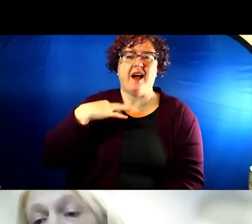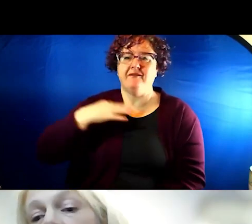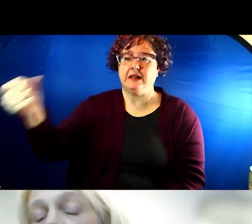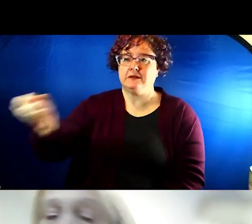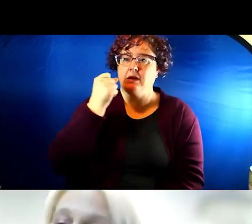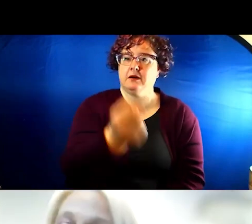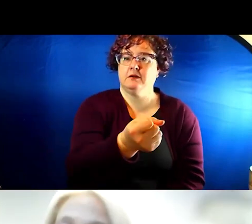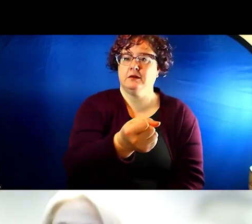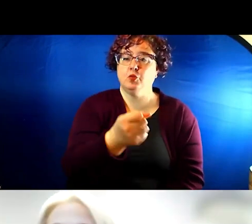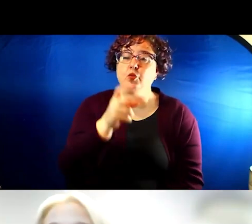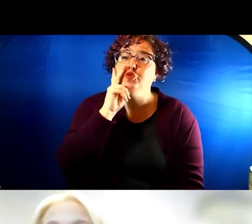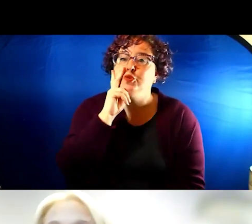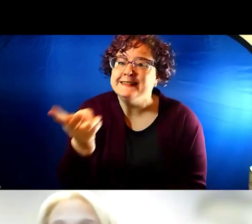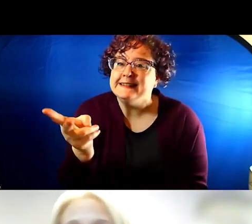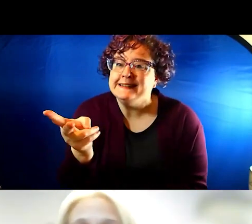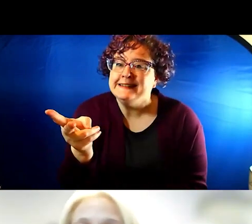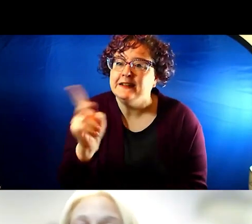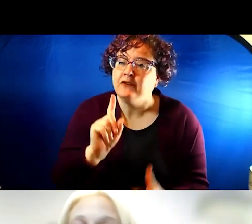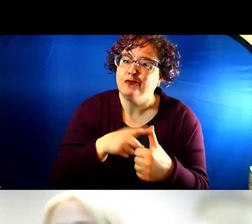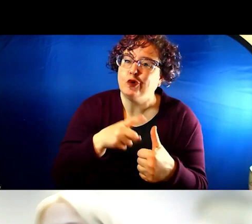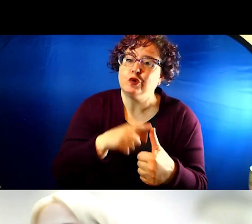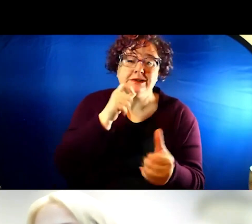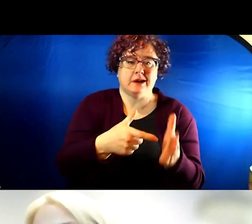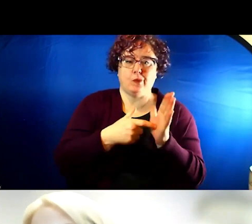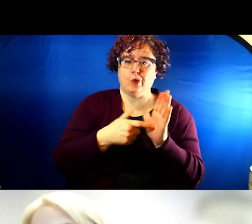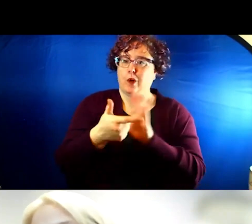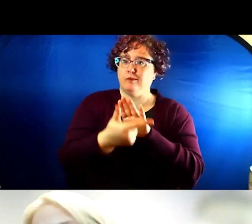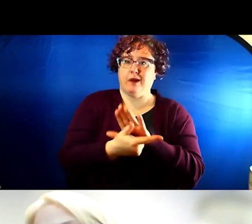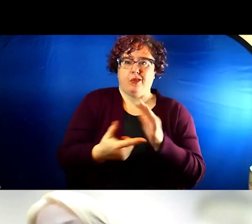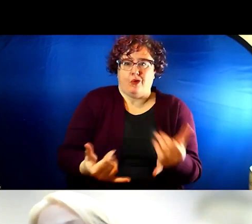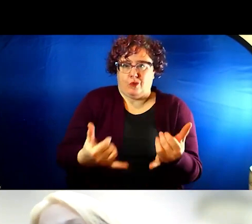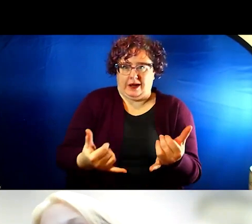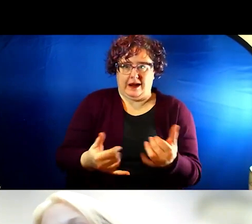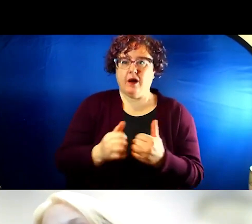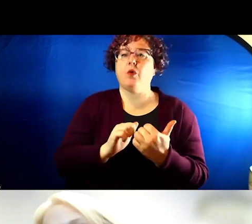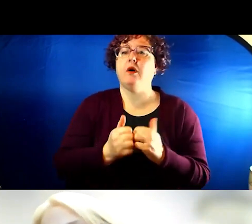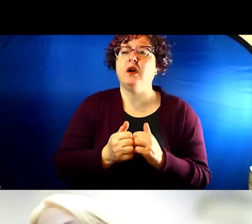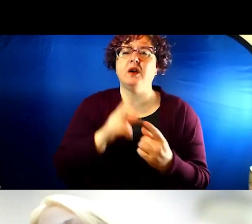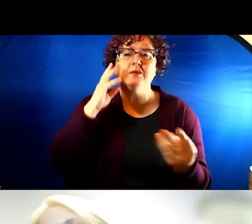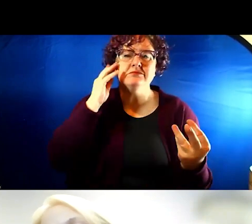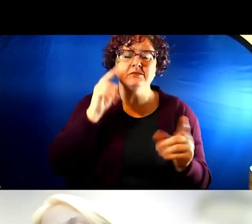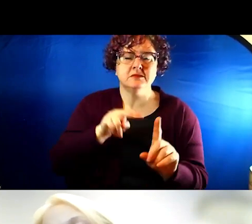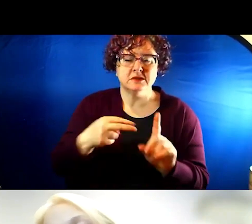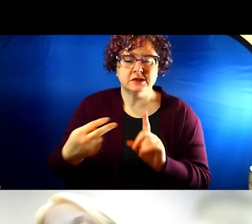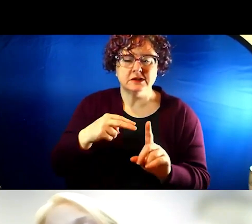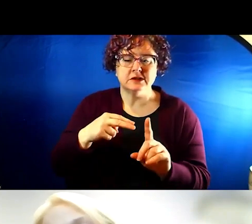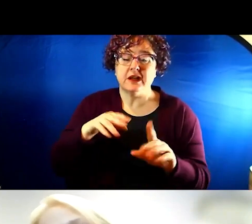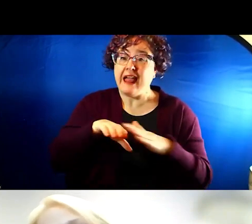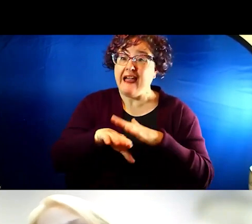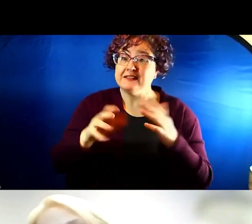THEM. THAT IS NOT A REQUIREMENT IN OUR LAW. HOW DO WE THINK ABOUT EXPANDING ACCESS IN A WAY THAT DESTIGMATIZES